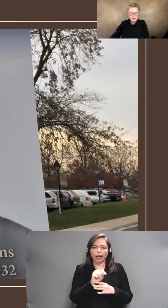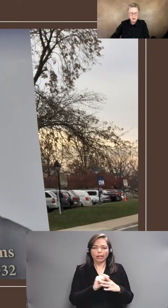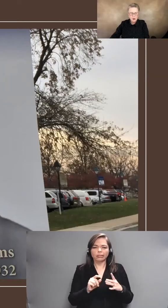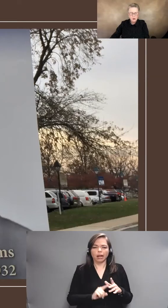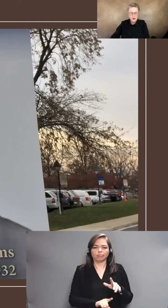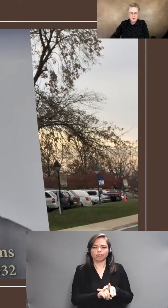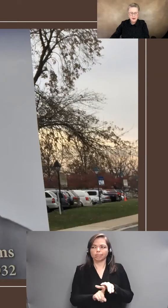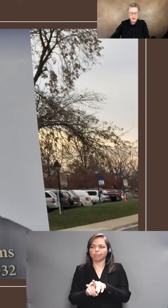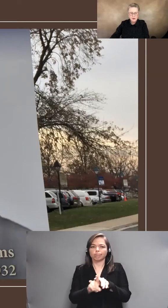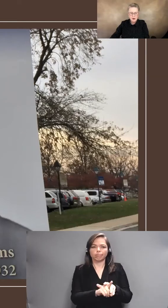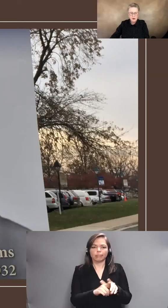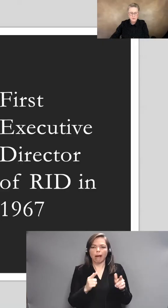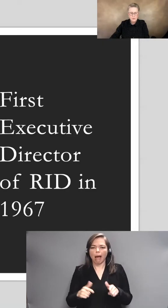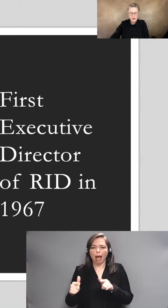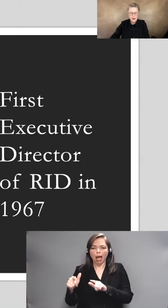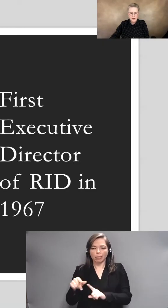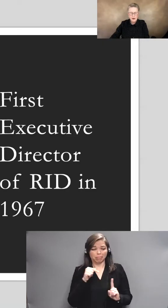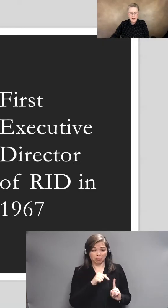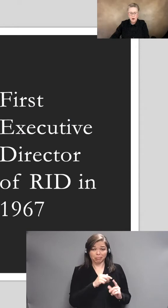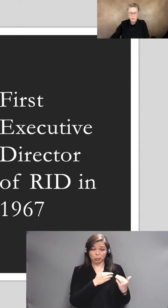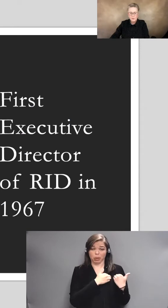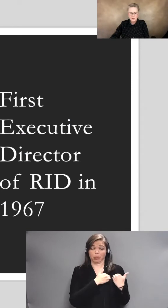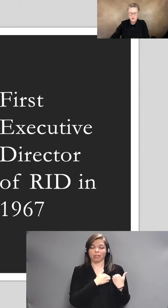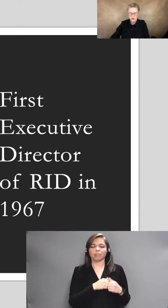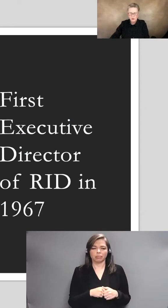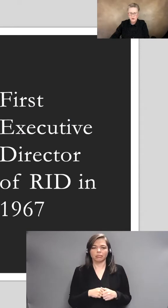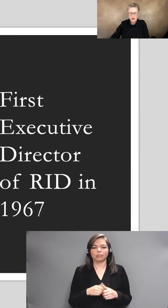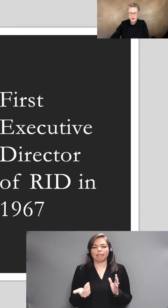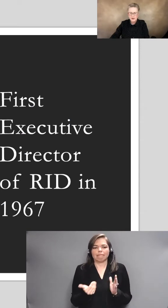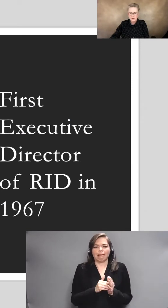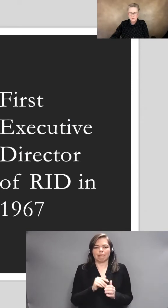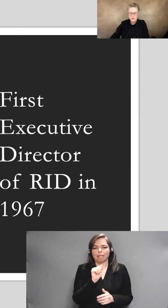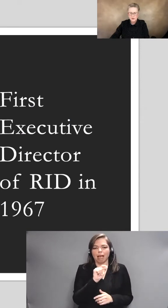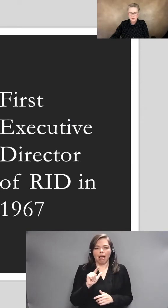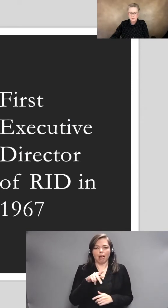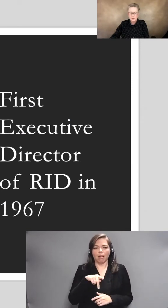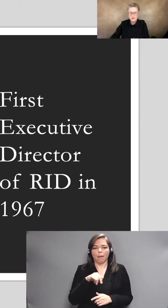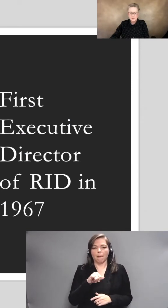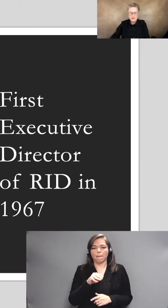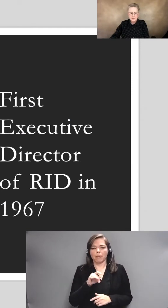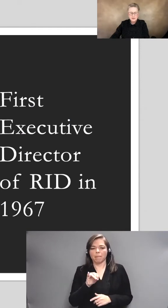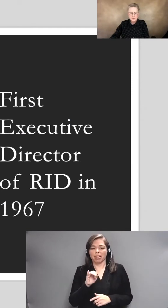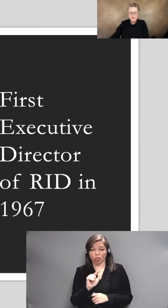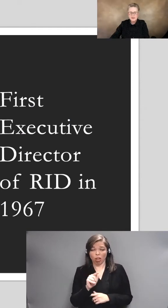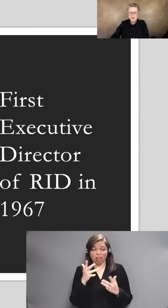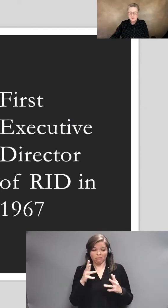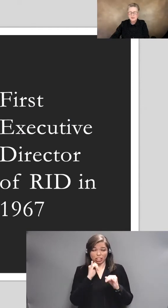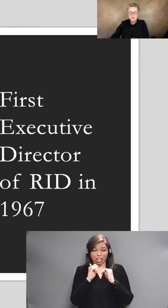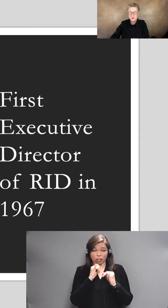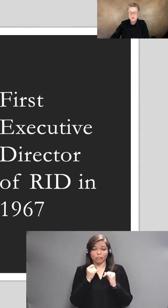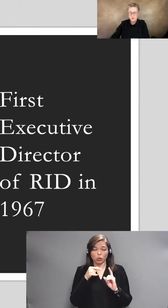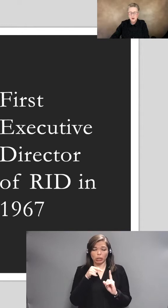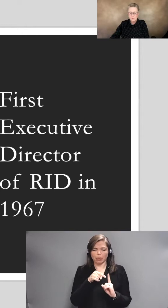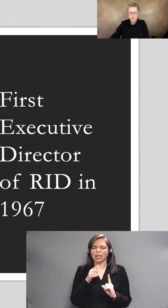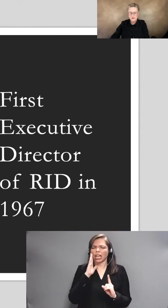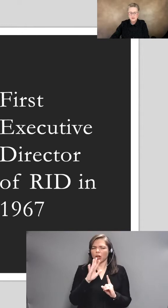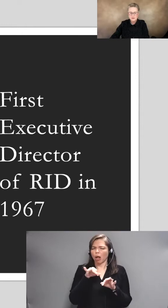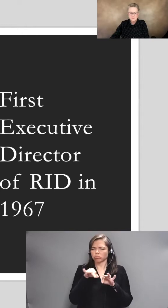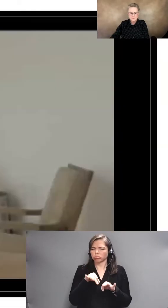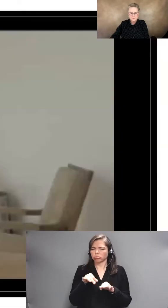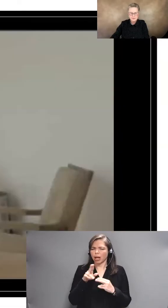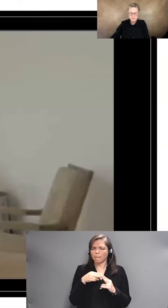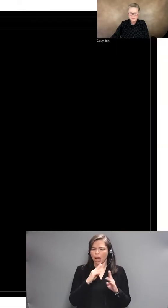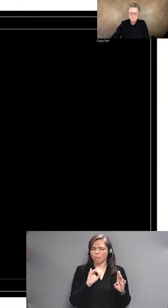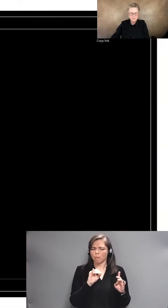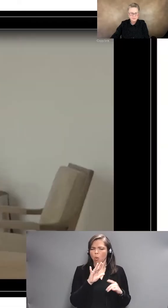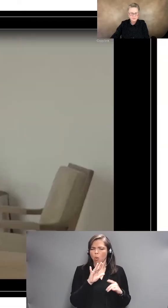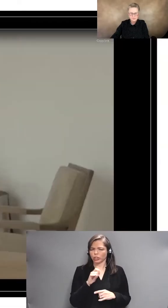so again, Al Pimental, when I interviewed him, he's going to tell us a little bit about Boyce